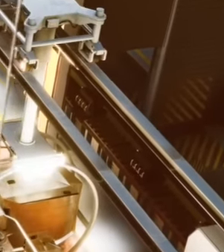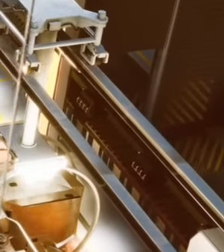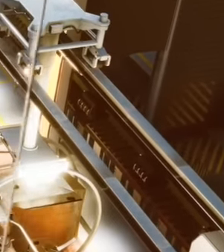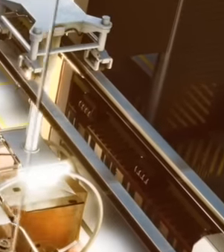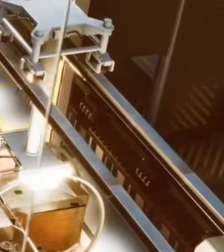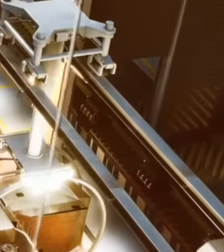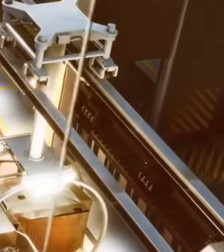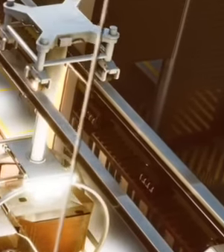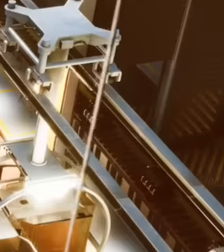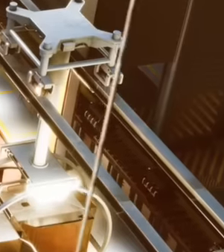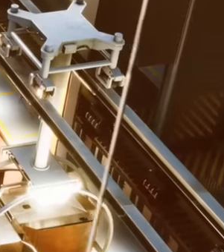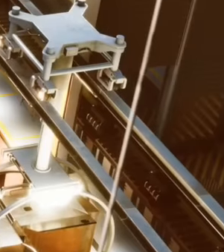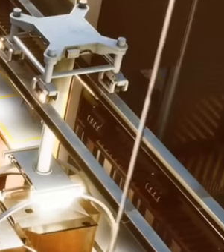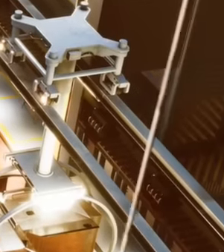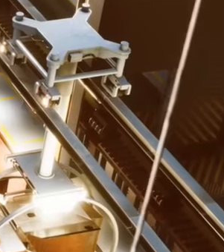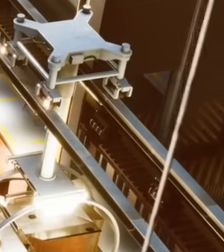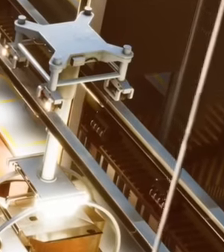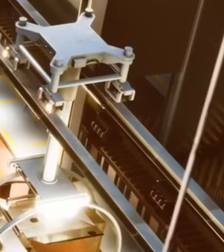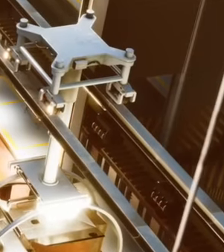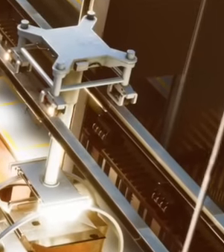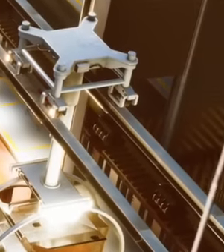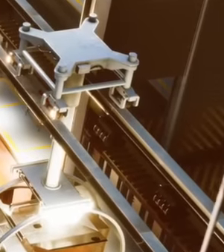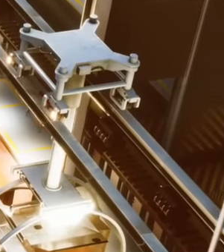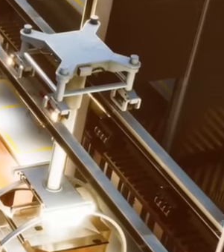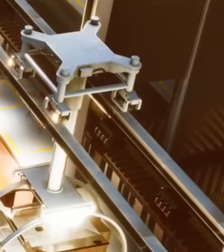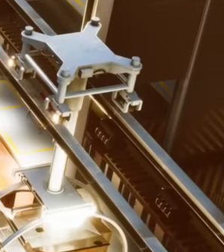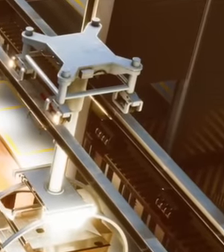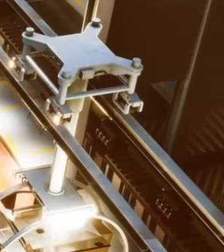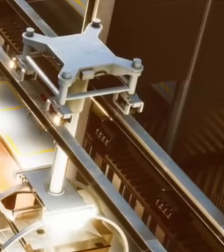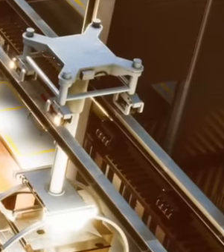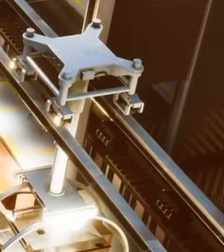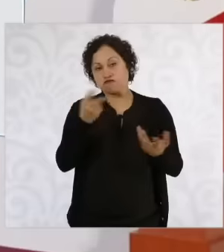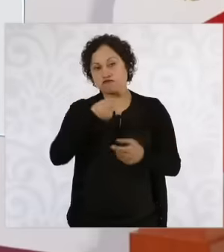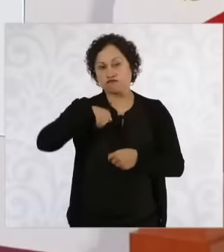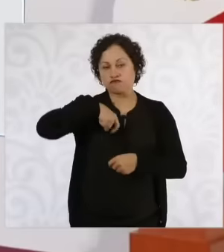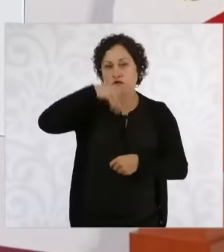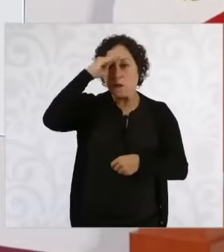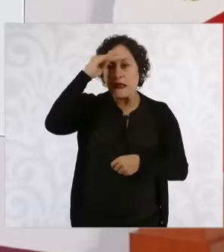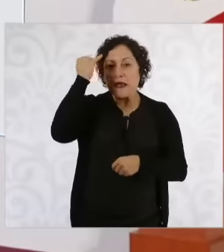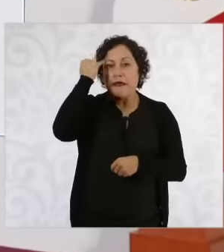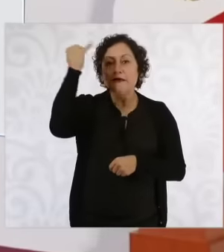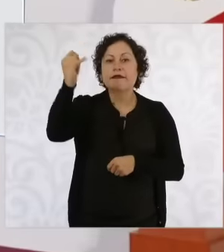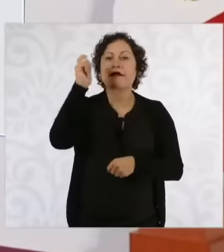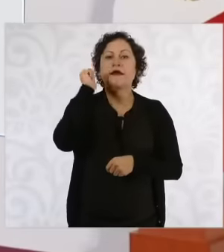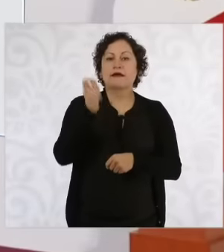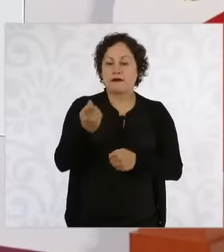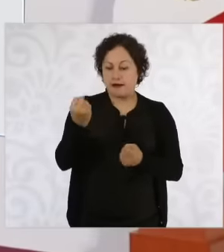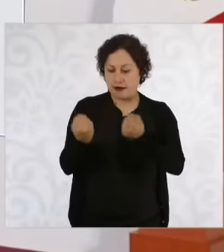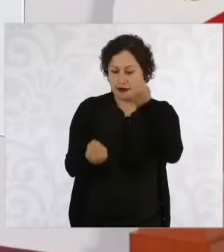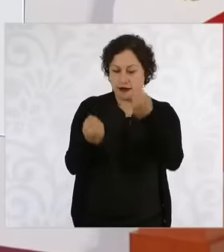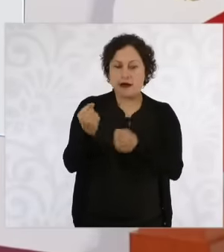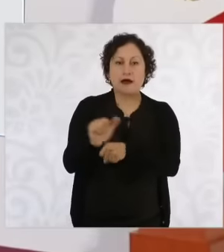the idea is that the patent of That vehicle or parts of the vehicle can come out of